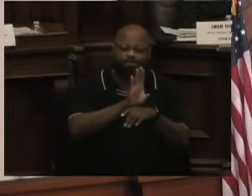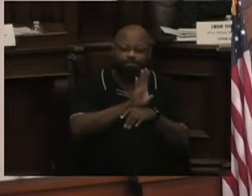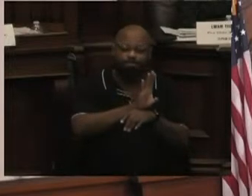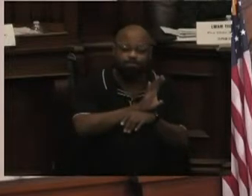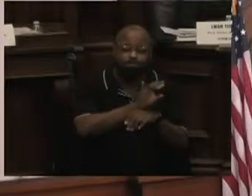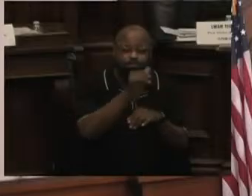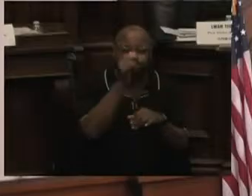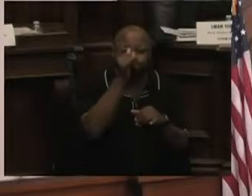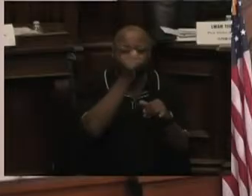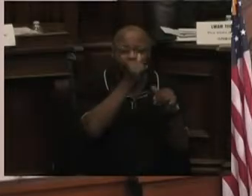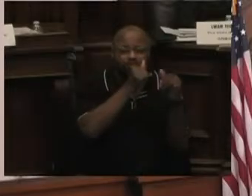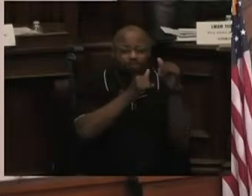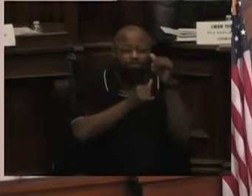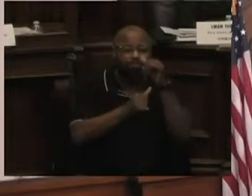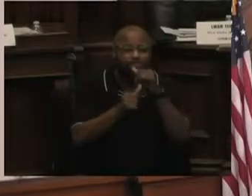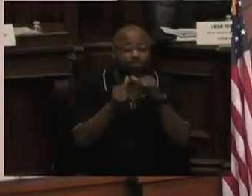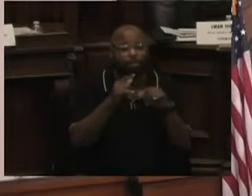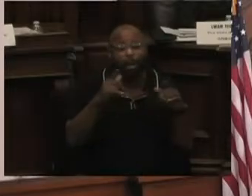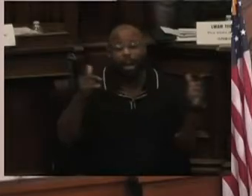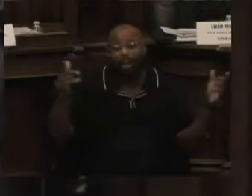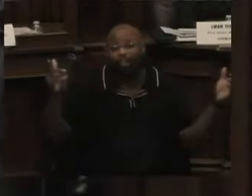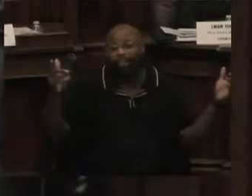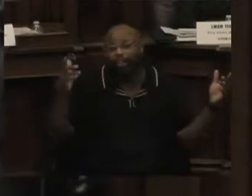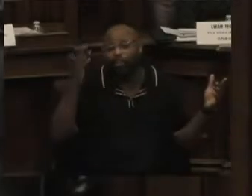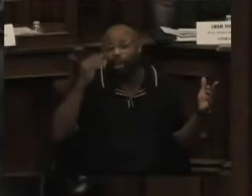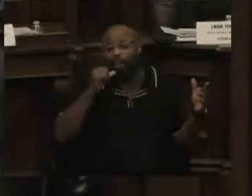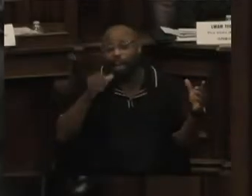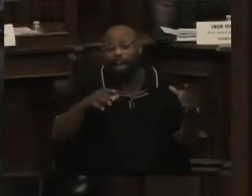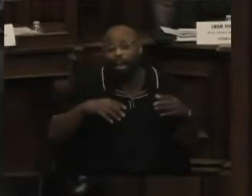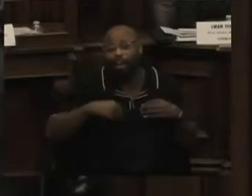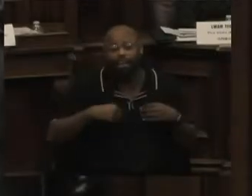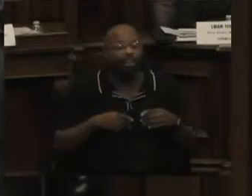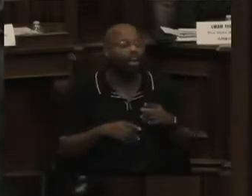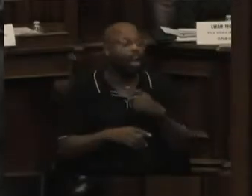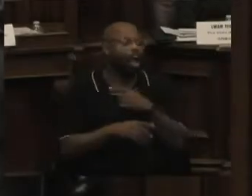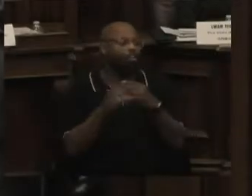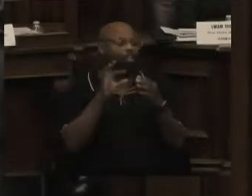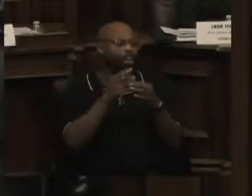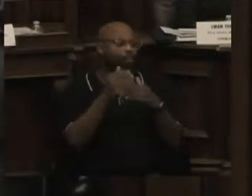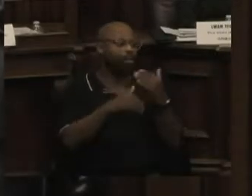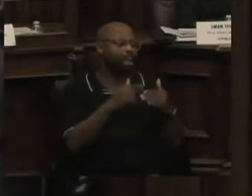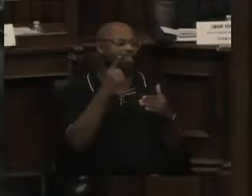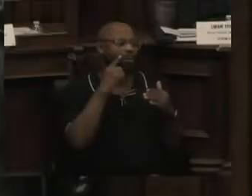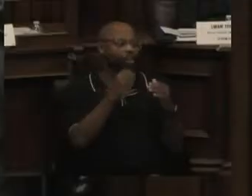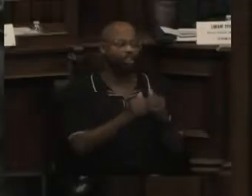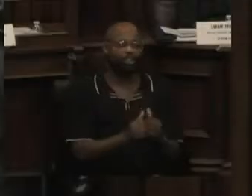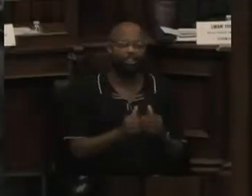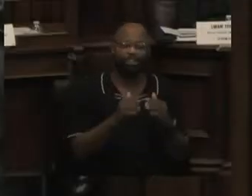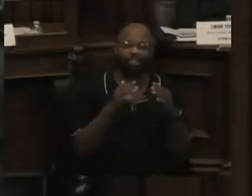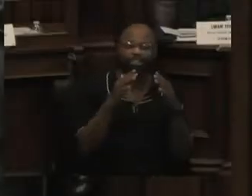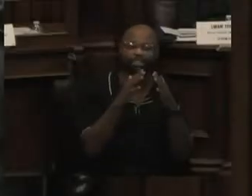three person committee. Okay,